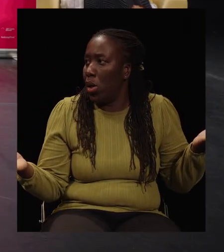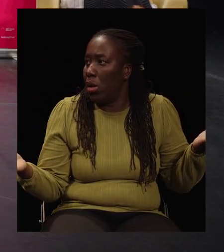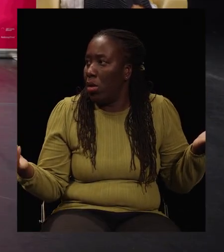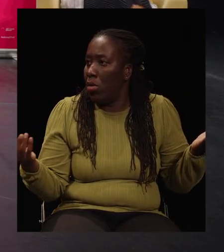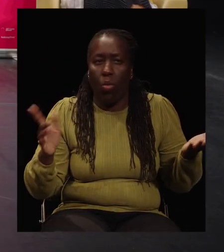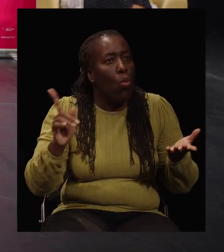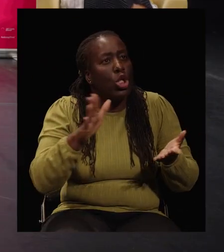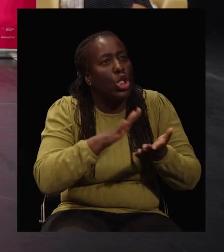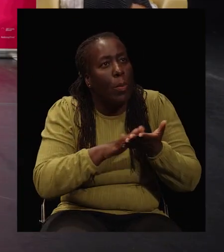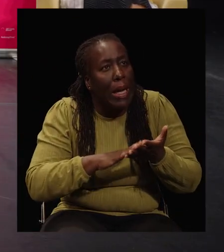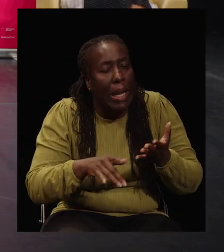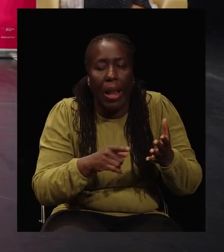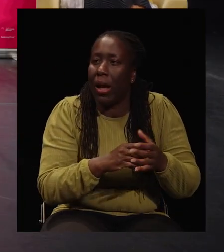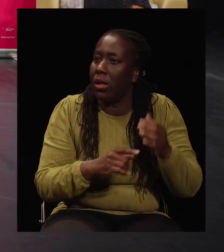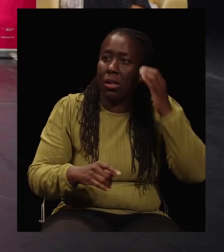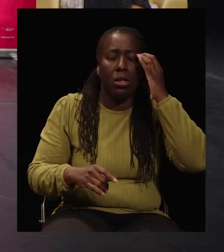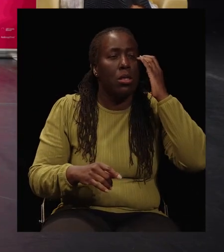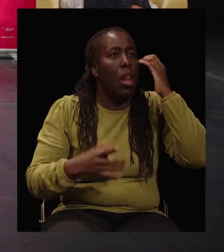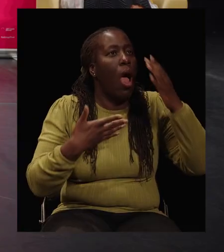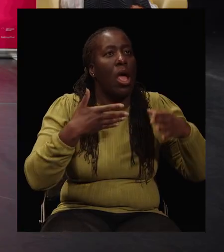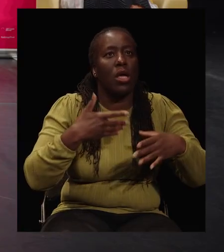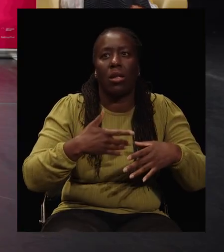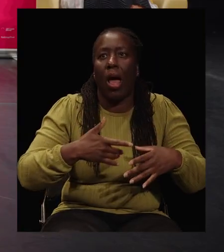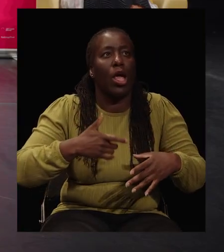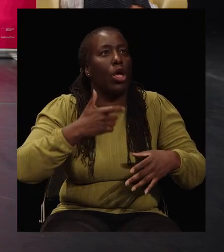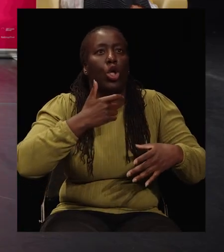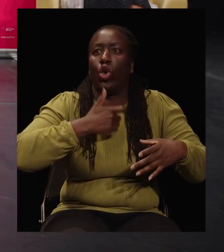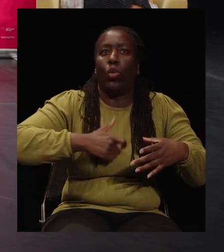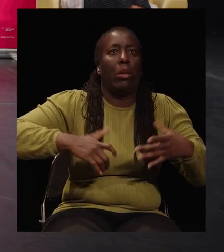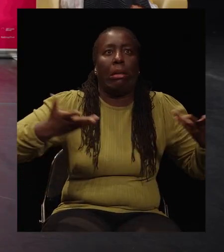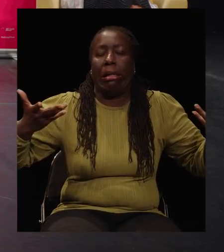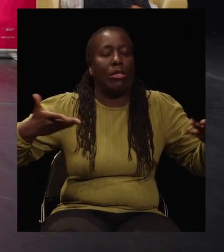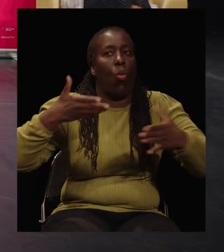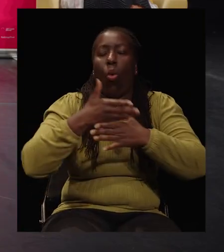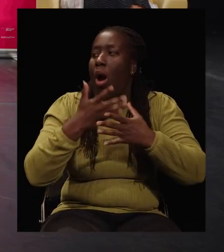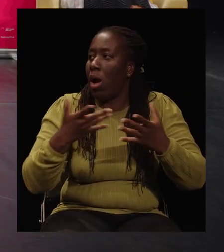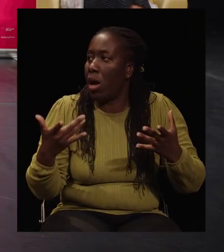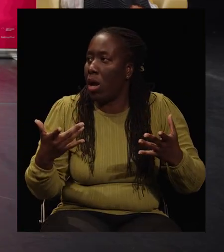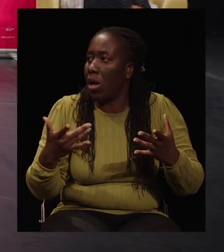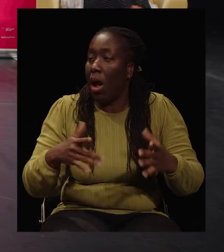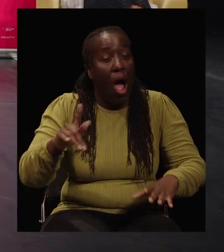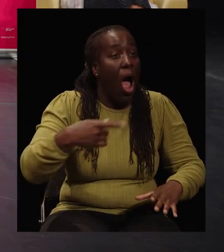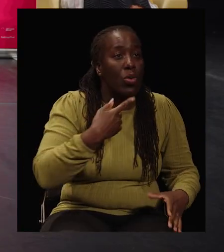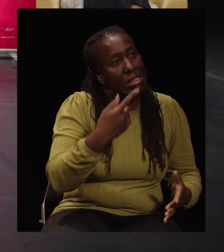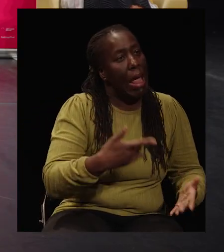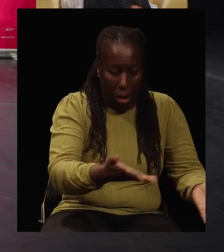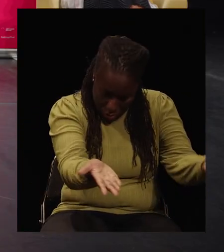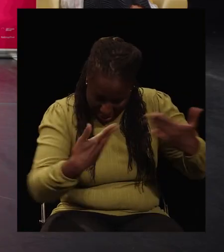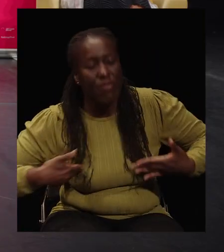and that sort of thing or anything- You tell us. I don't know, anything. What does that look like? I mean I should say give it to Arts Emergency. Of course. So that, you know, give us a cut.